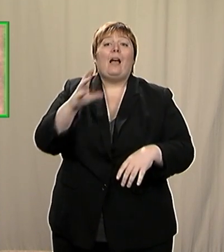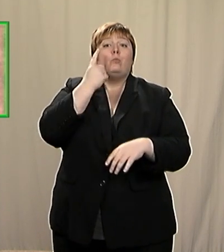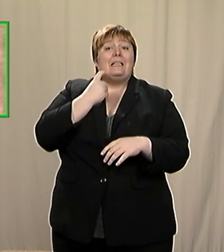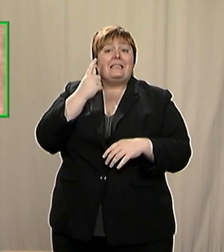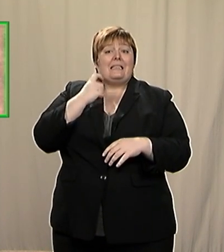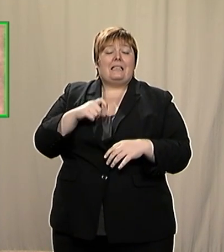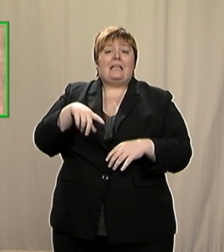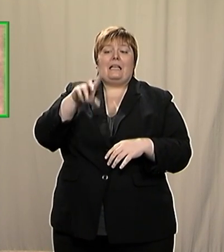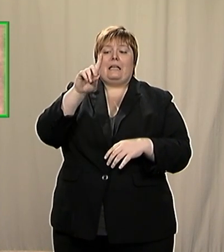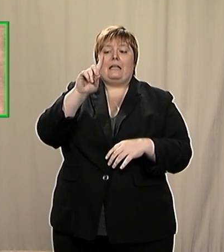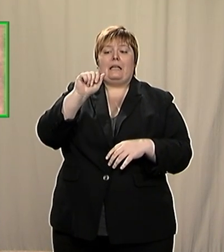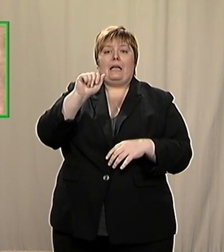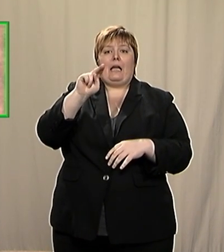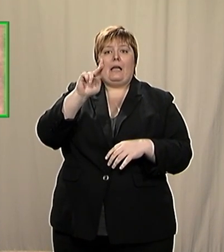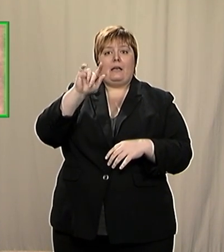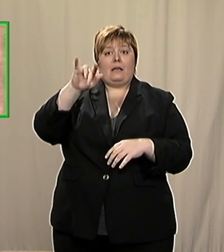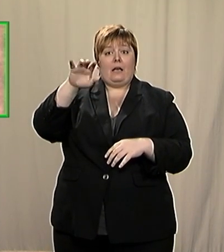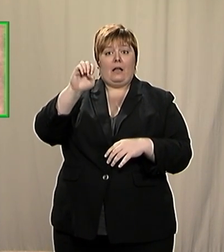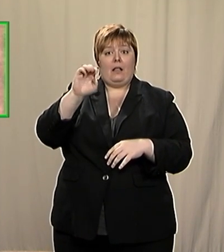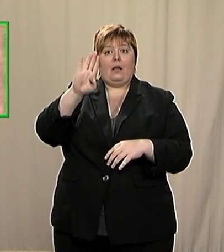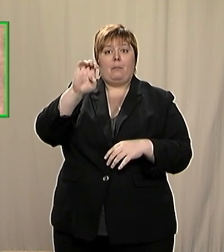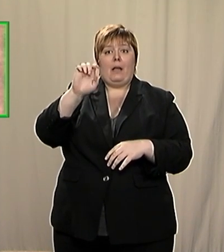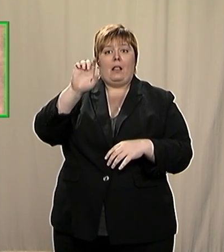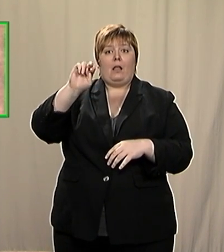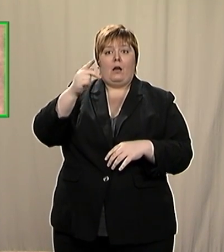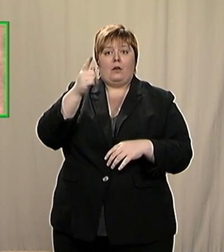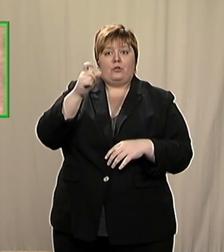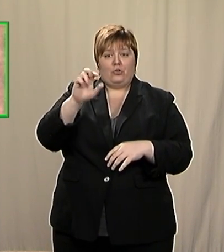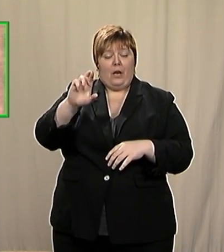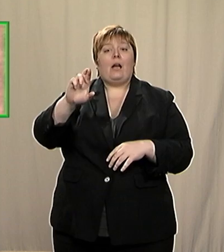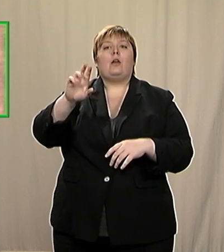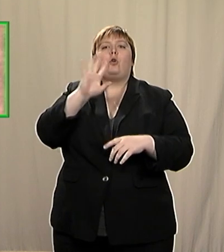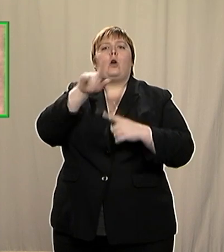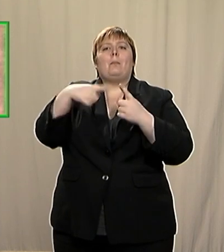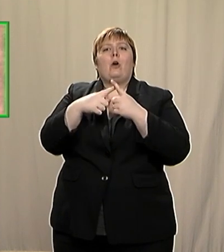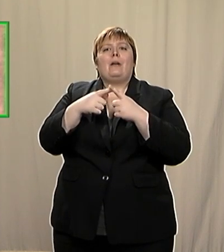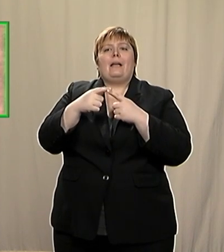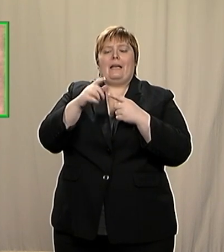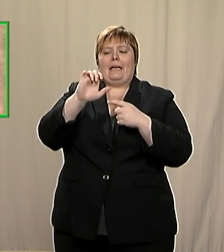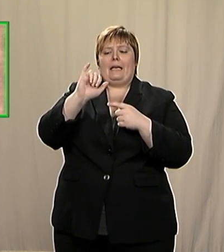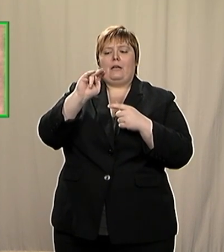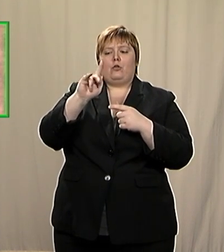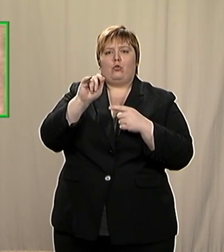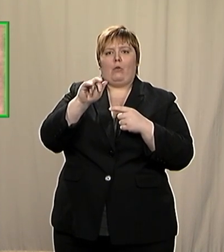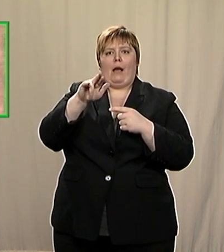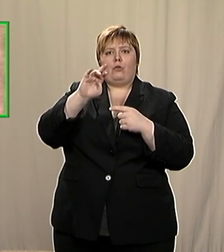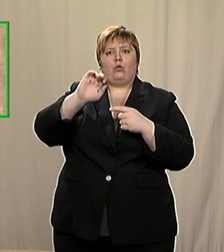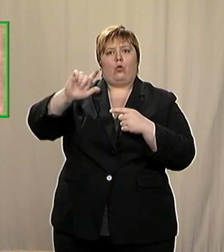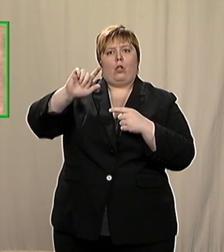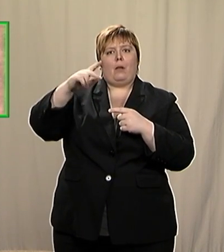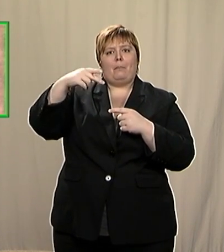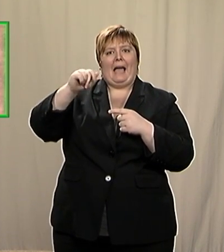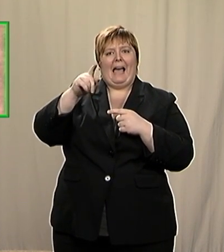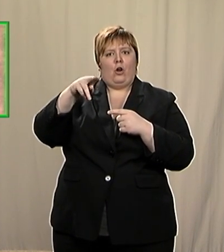has talked about interactional patterns in dialogue interpreting. And again, the words can be misleading. We're talking about dialogue